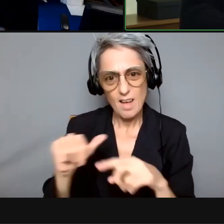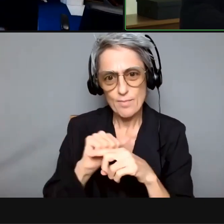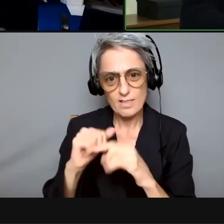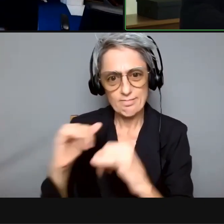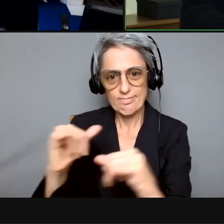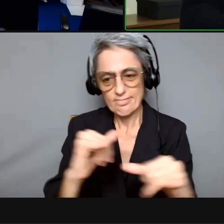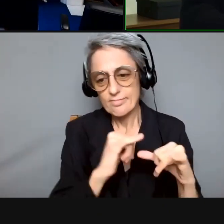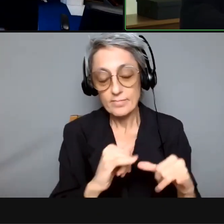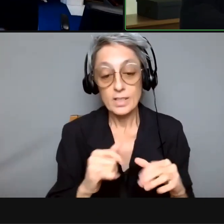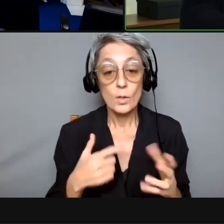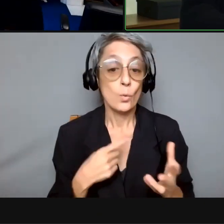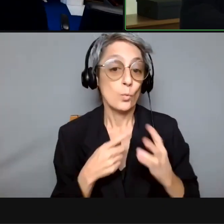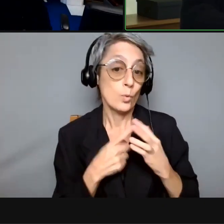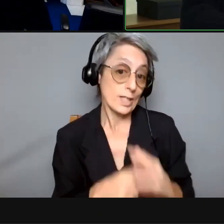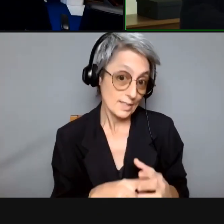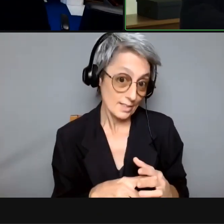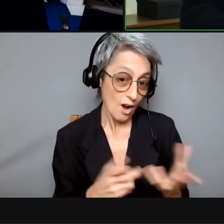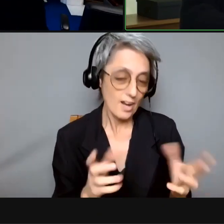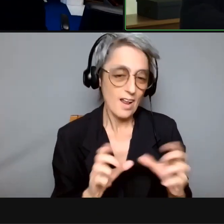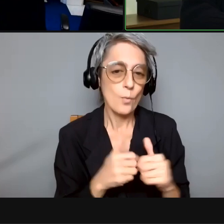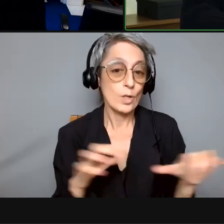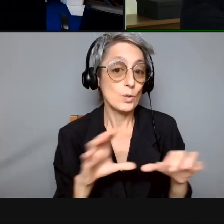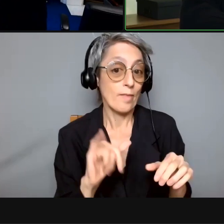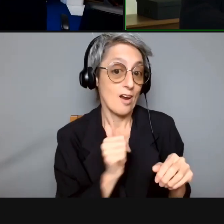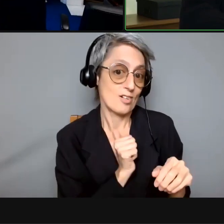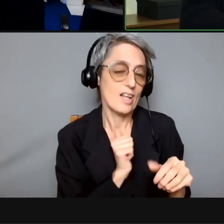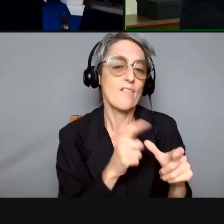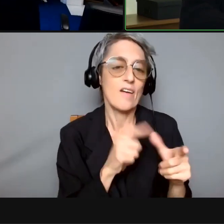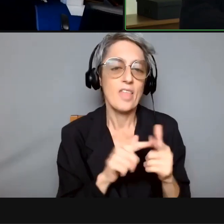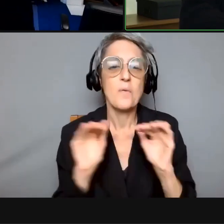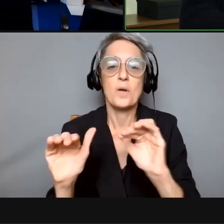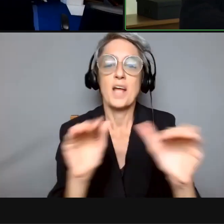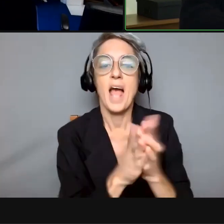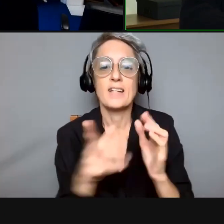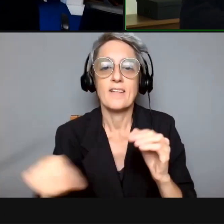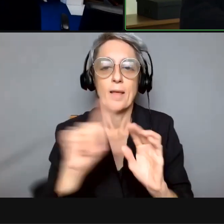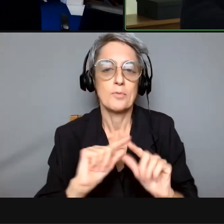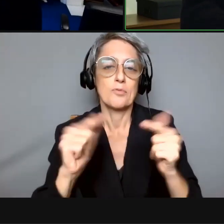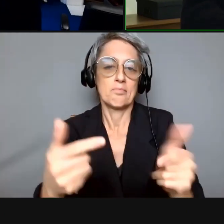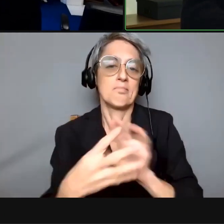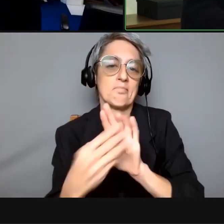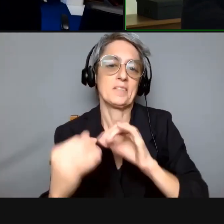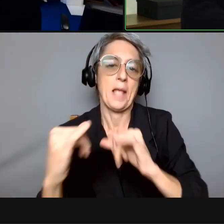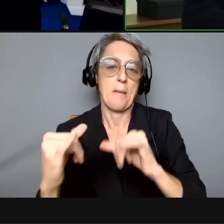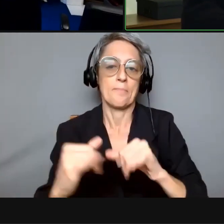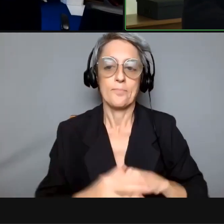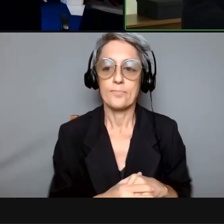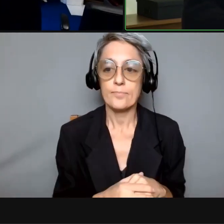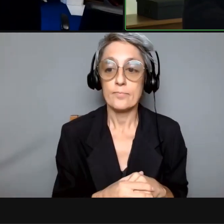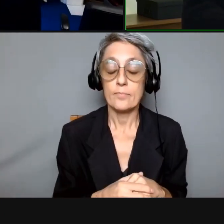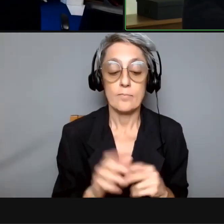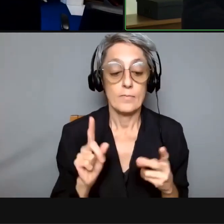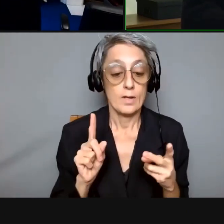I would say the other thing that's really important is to tackle some one or two of the hard problems first.